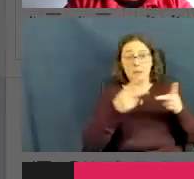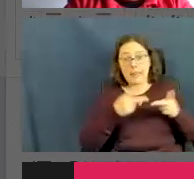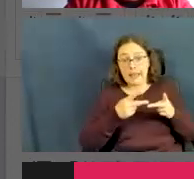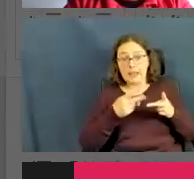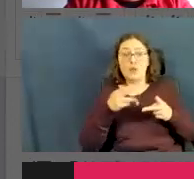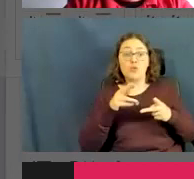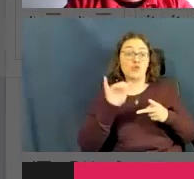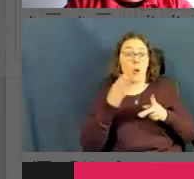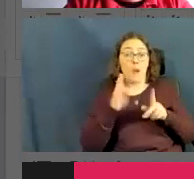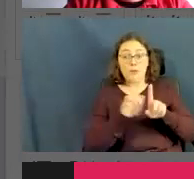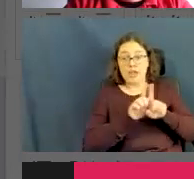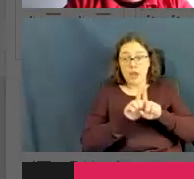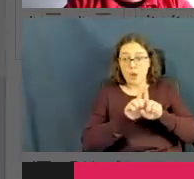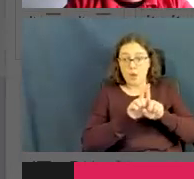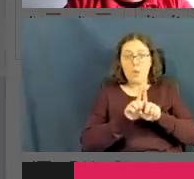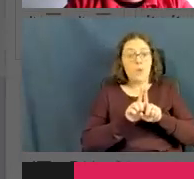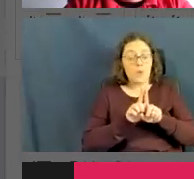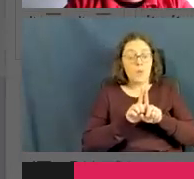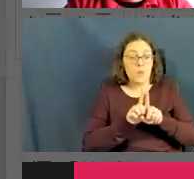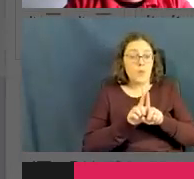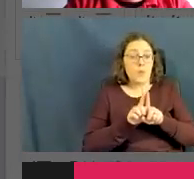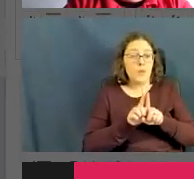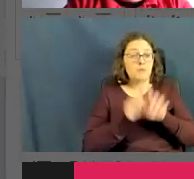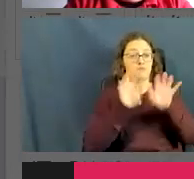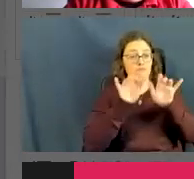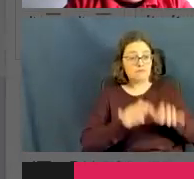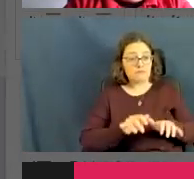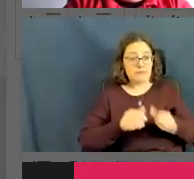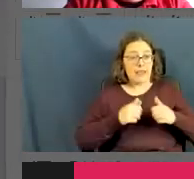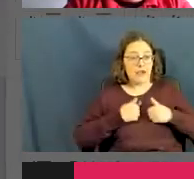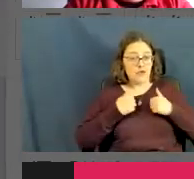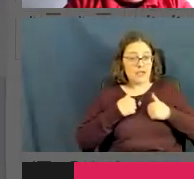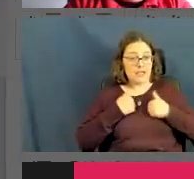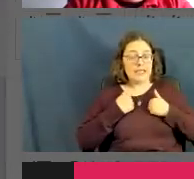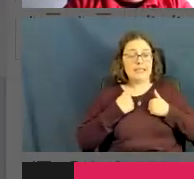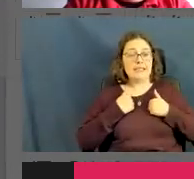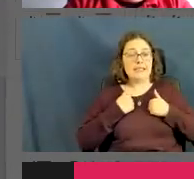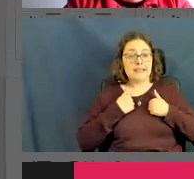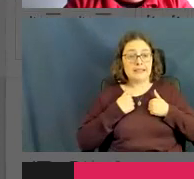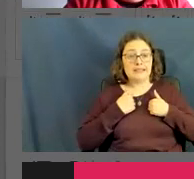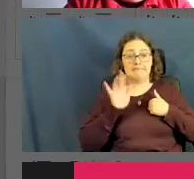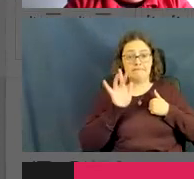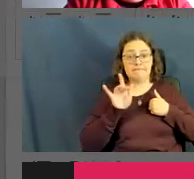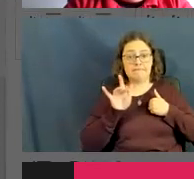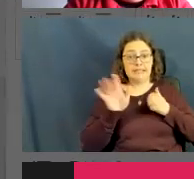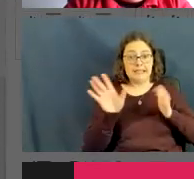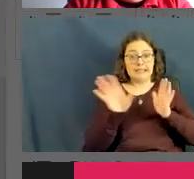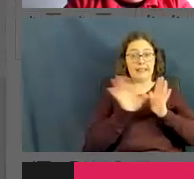Don't smush your peeps, Easter coming up. In the template it says address, phone number, email address.